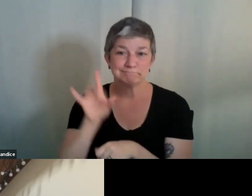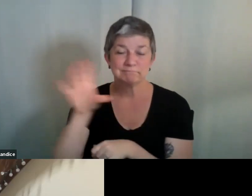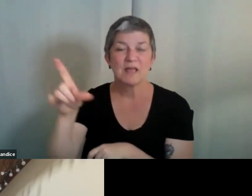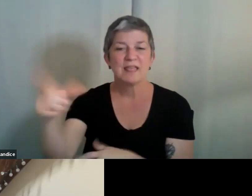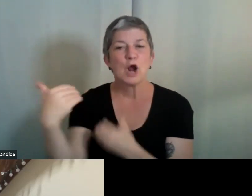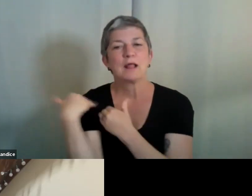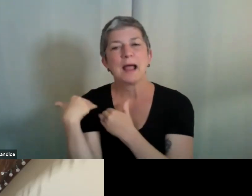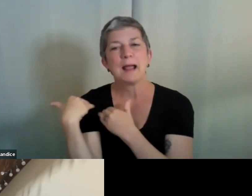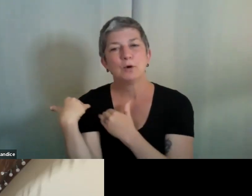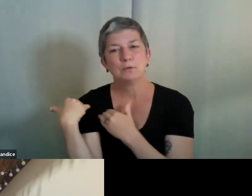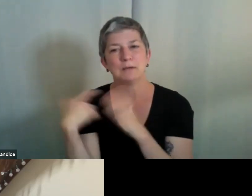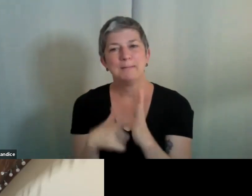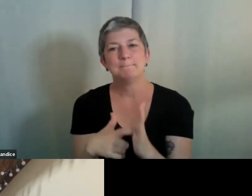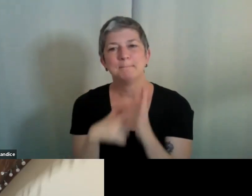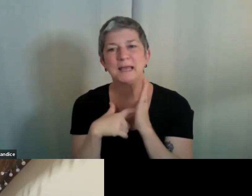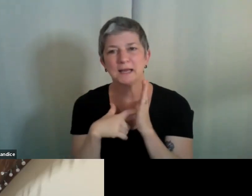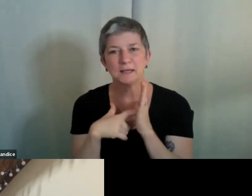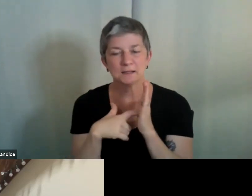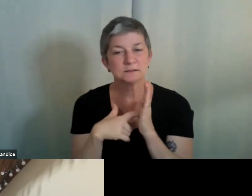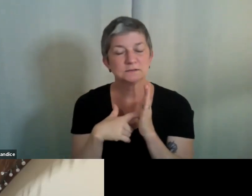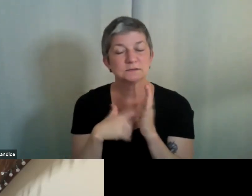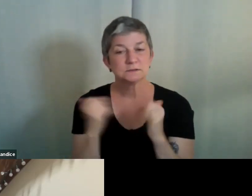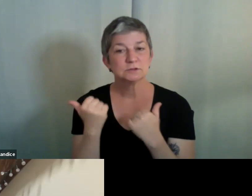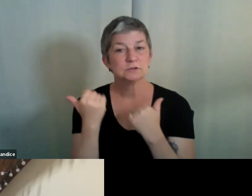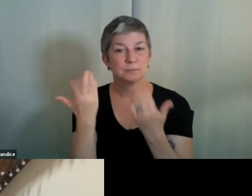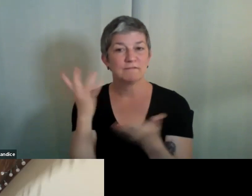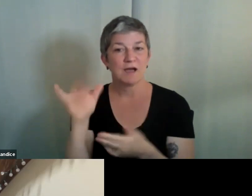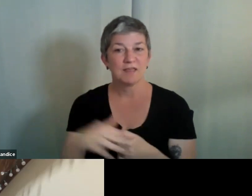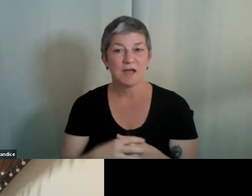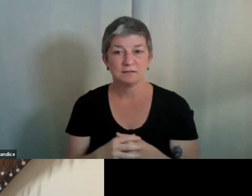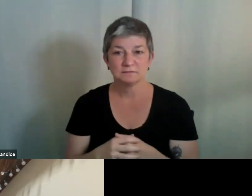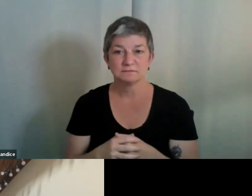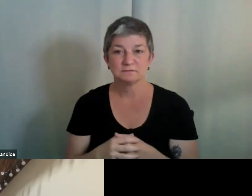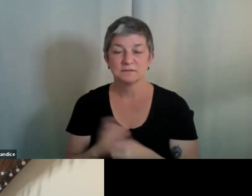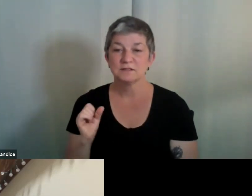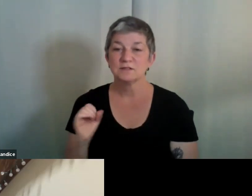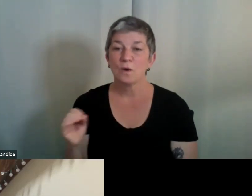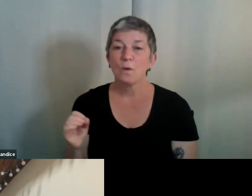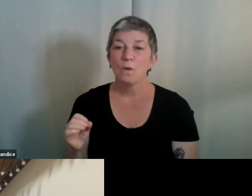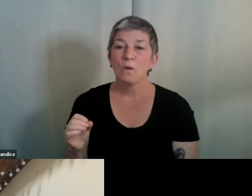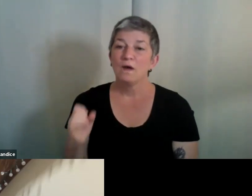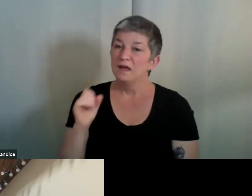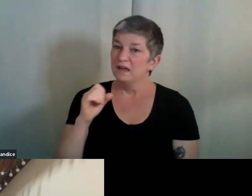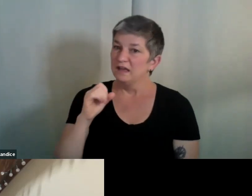and mandated to provide that. And so if you put it in writing,